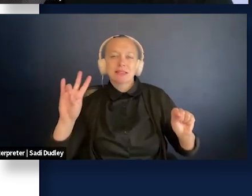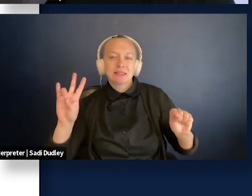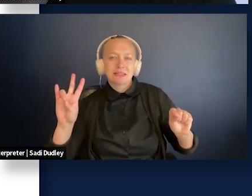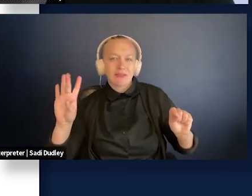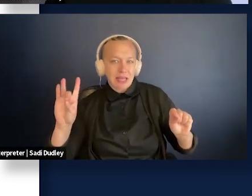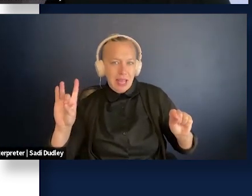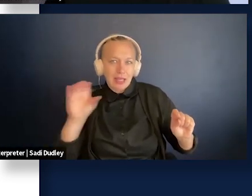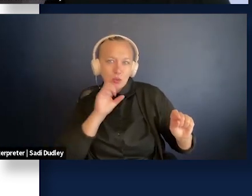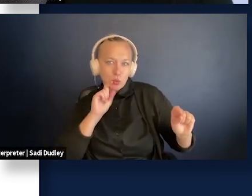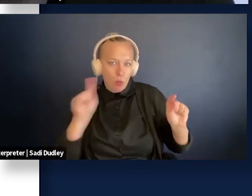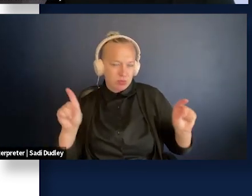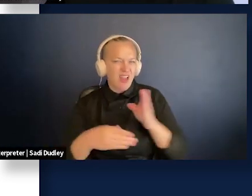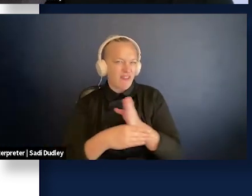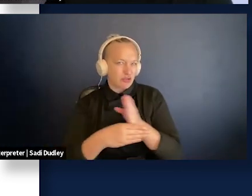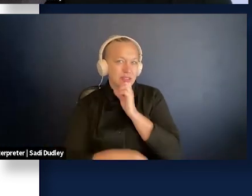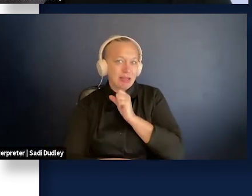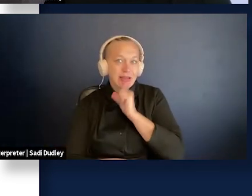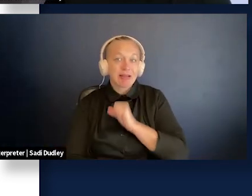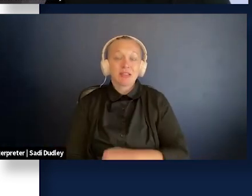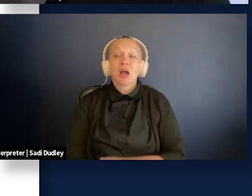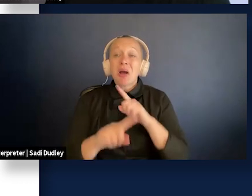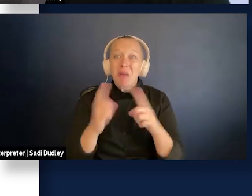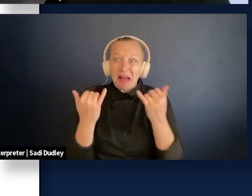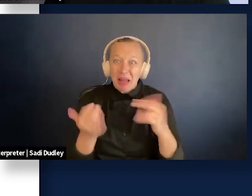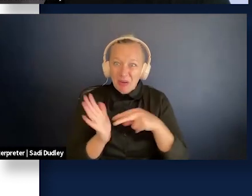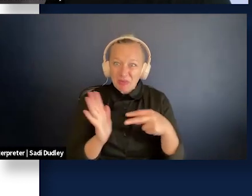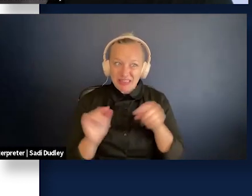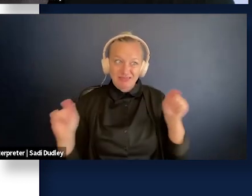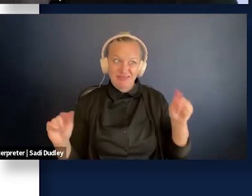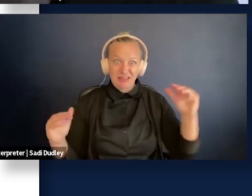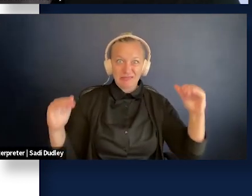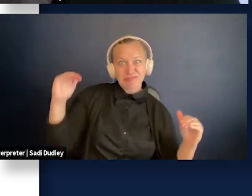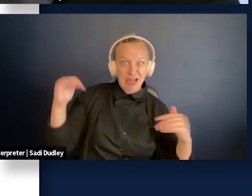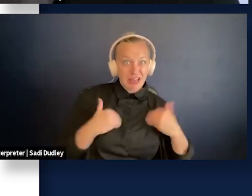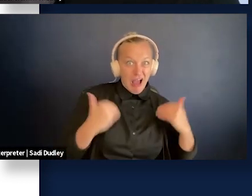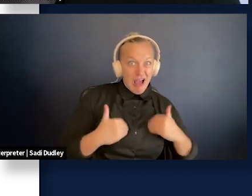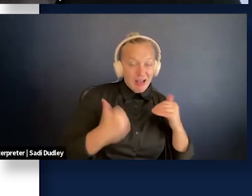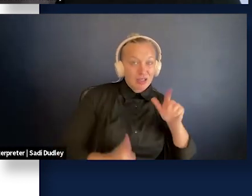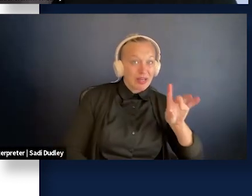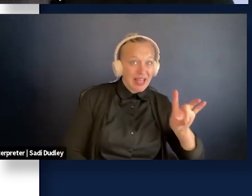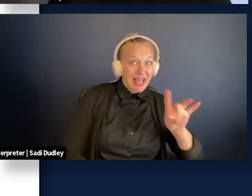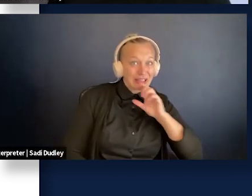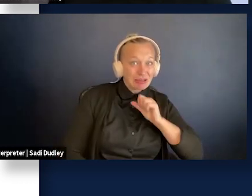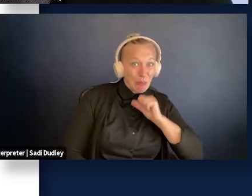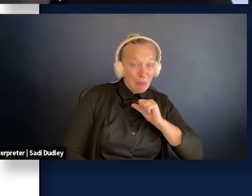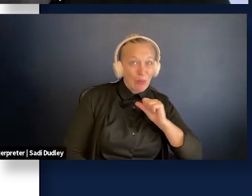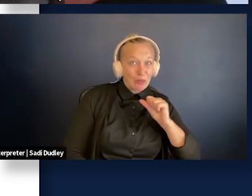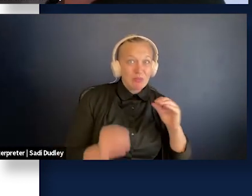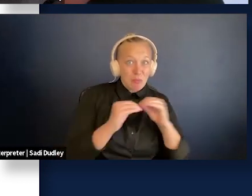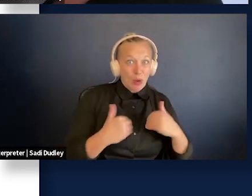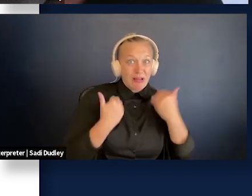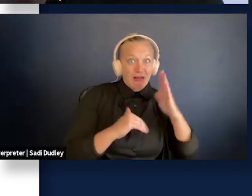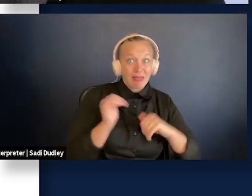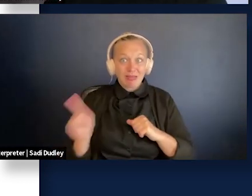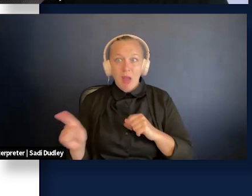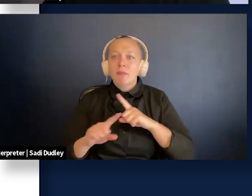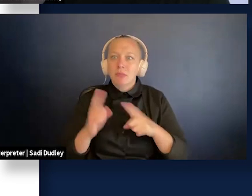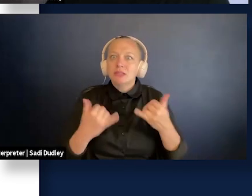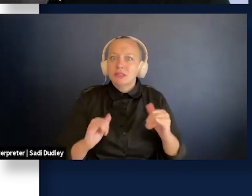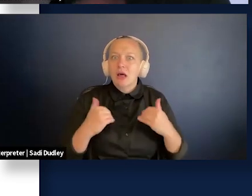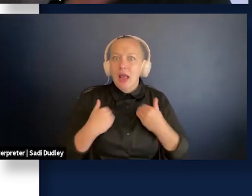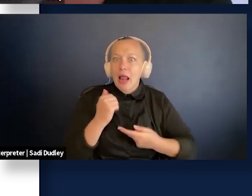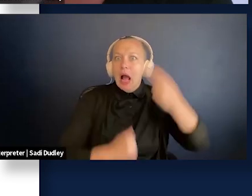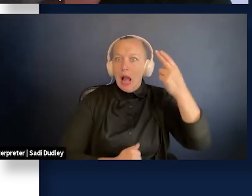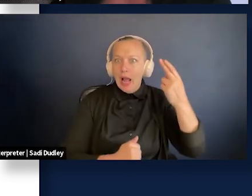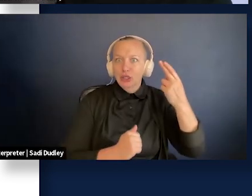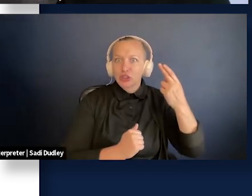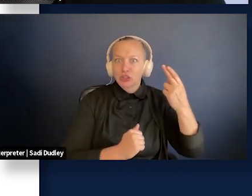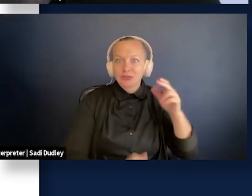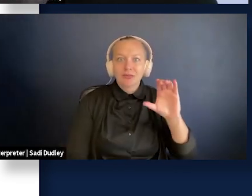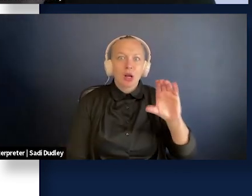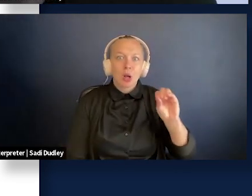Um, so despite being on average 28 years younger, the cohort with CPs still had a higher, um, comorbidity index score on average compared to non-elderly.